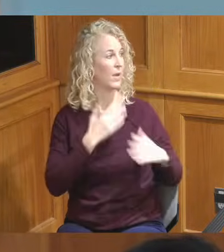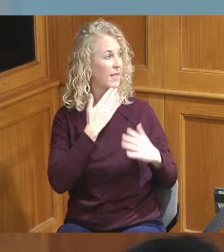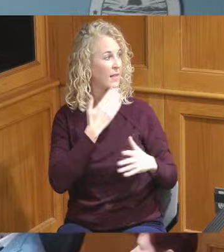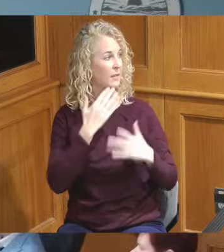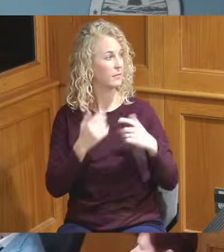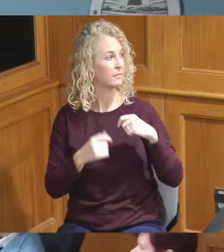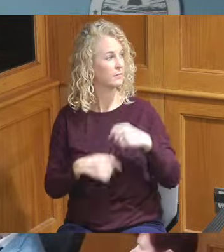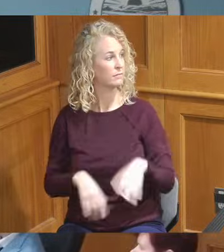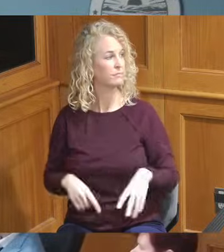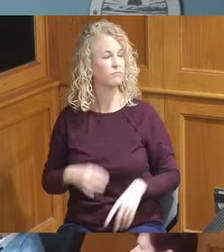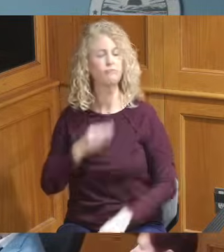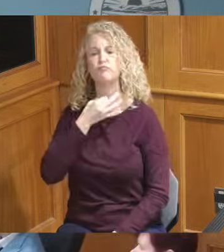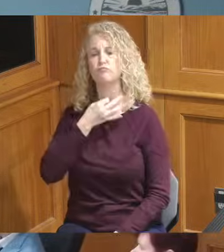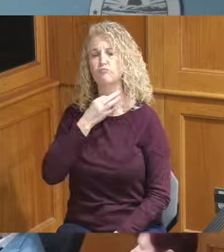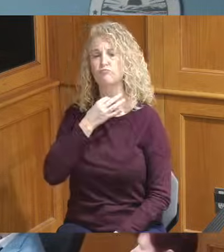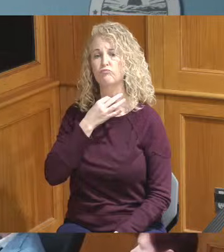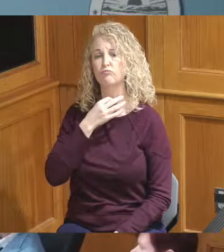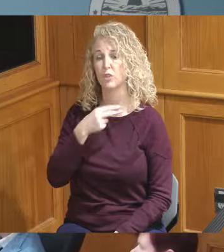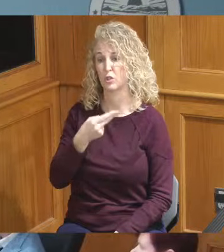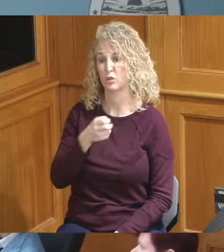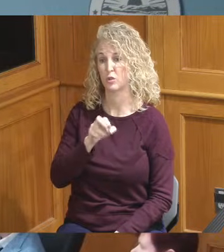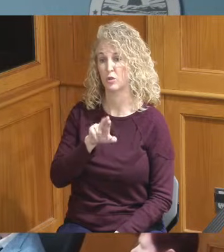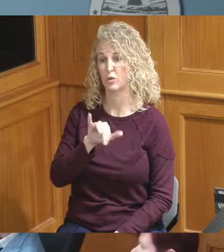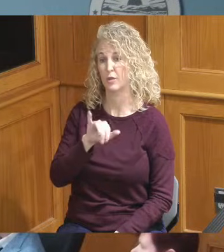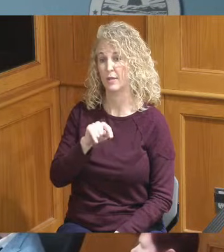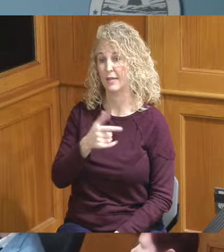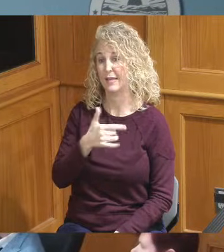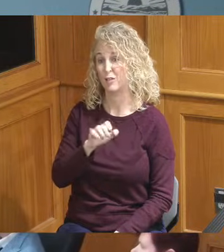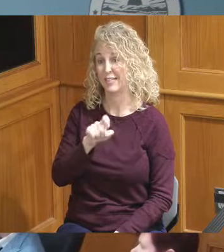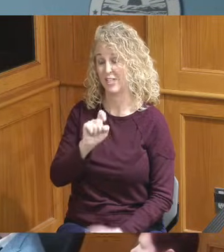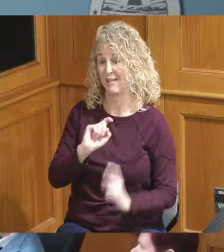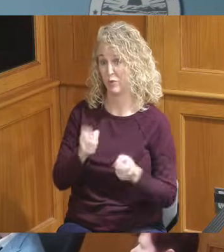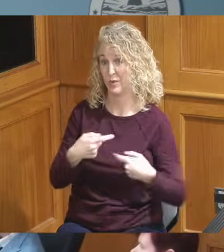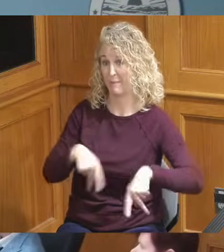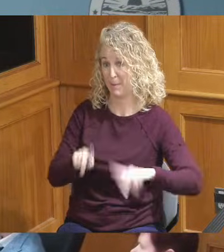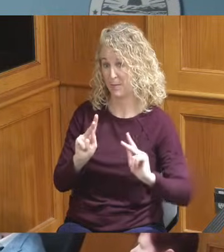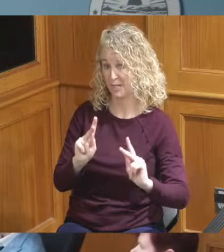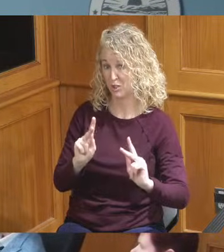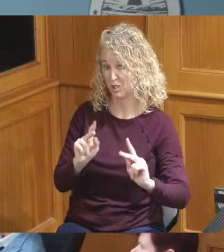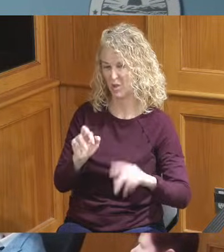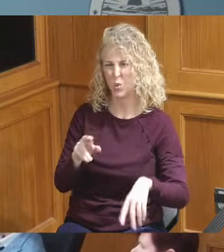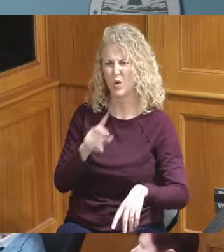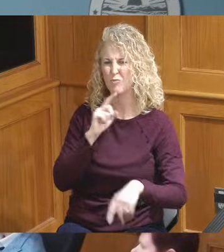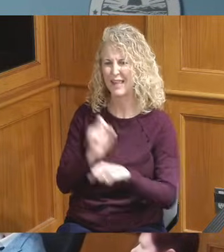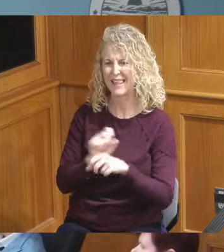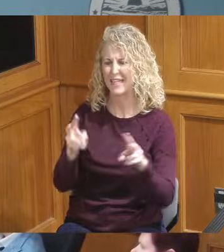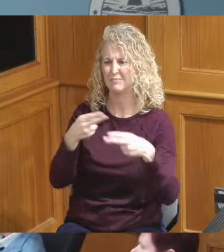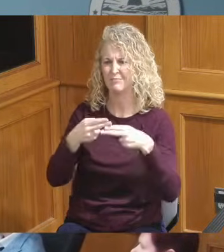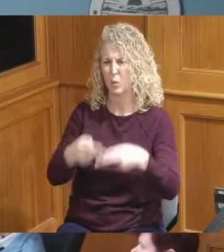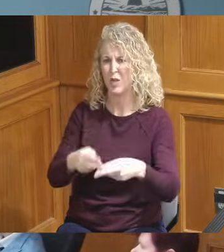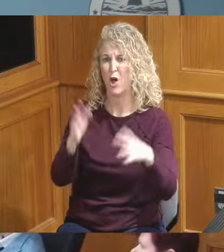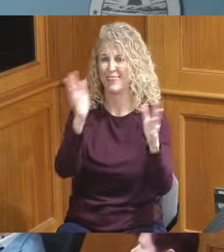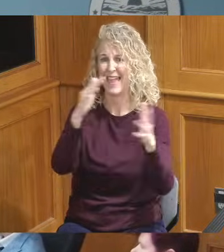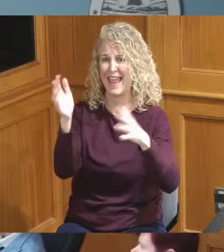So, do you have to have permission from Heritage to go I guess it's the air the air space. You